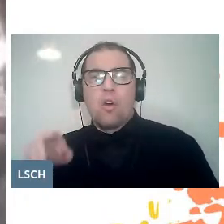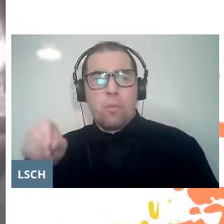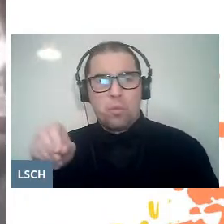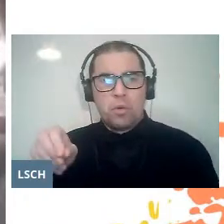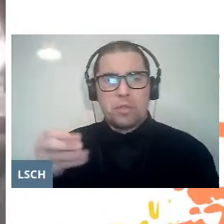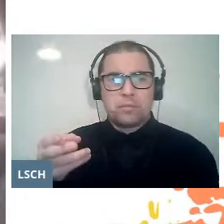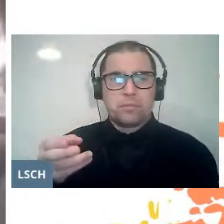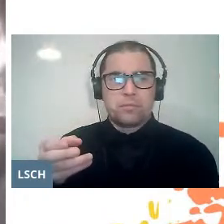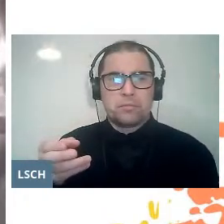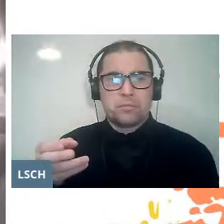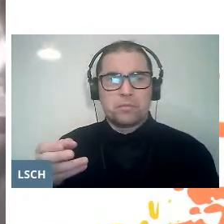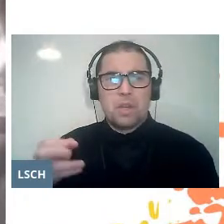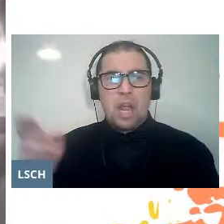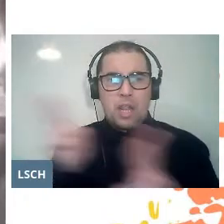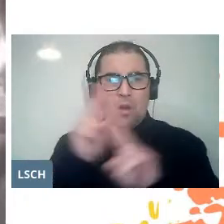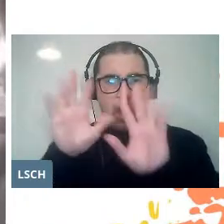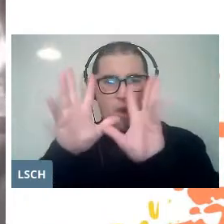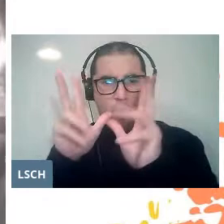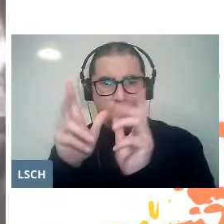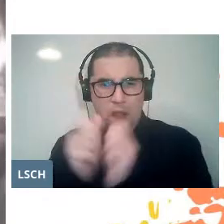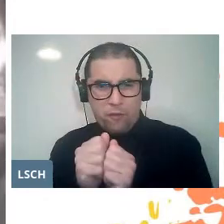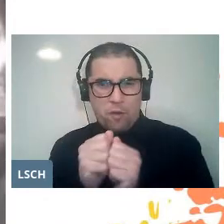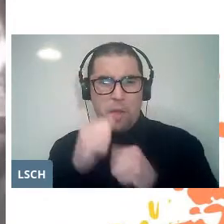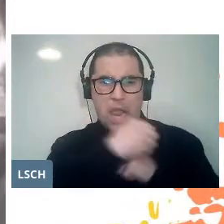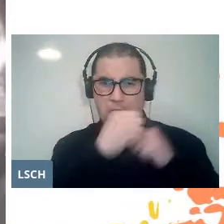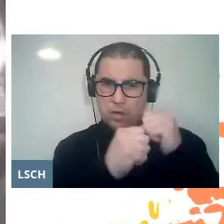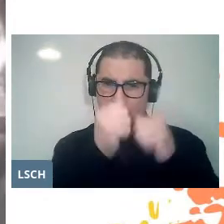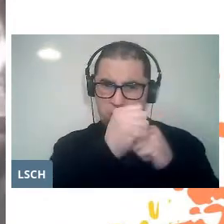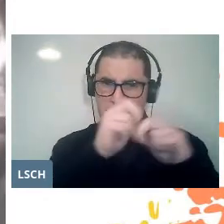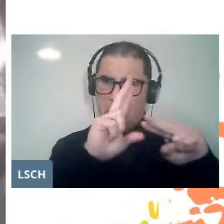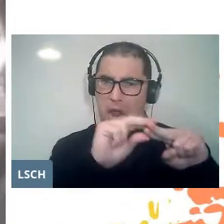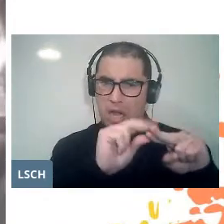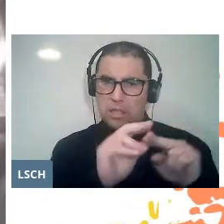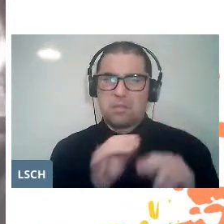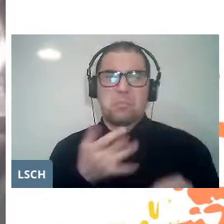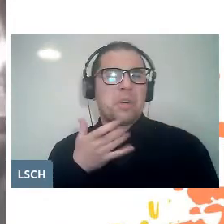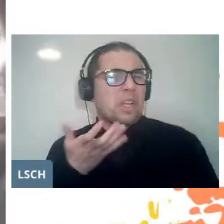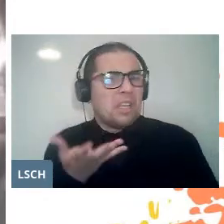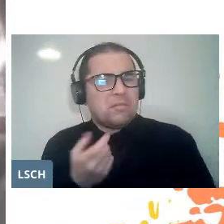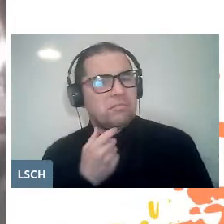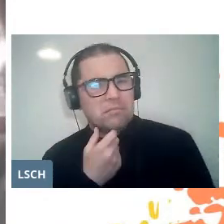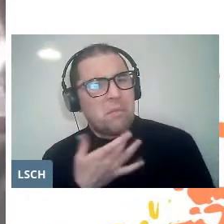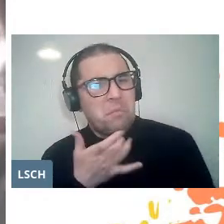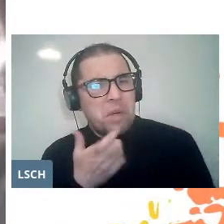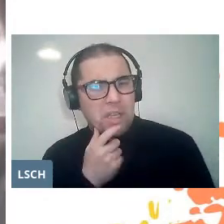to the forms and structures of classicism, why could it be romantic?